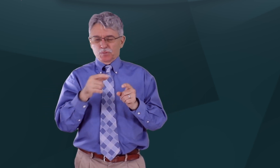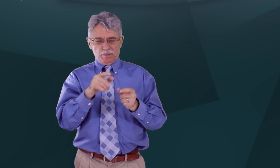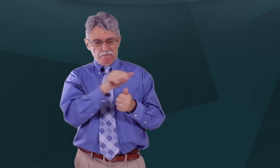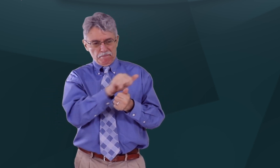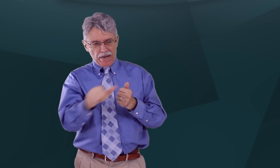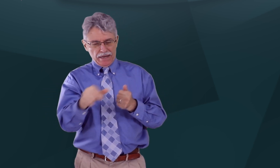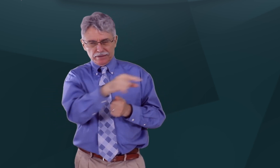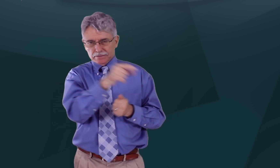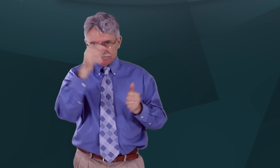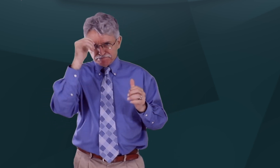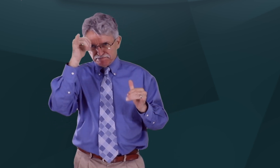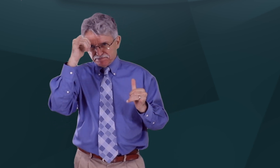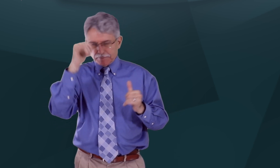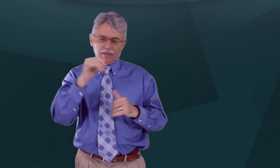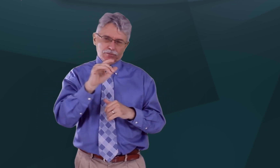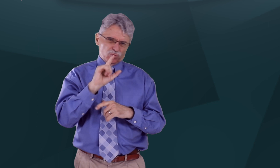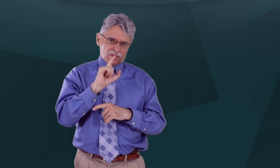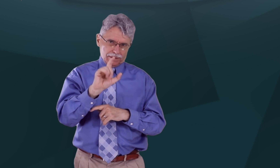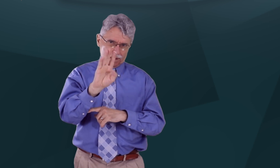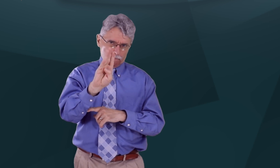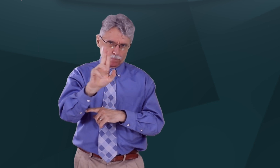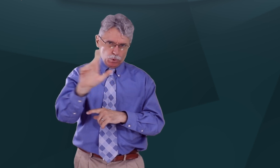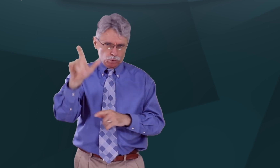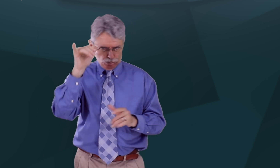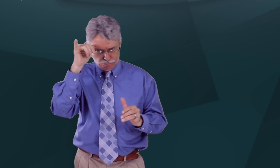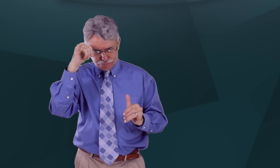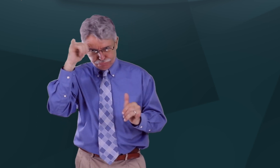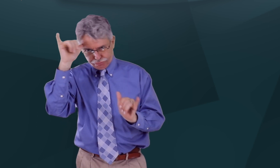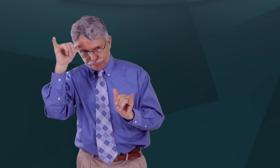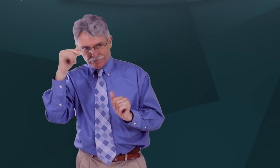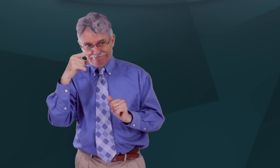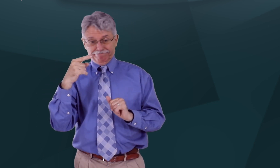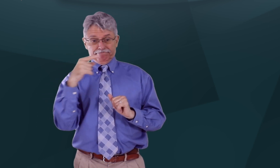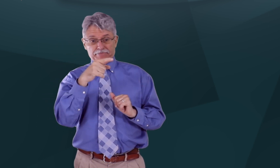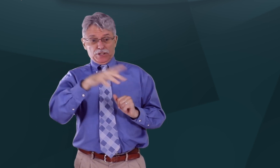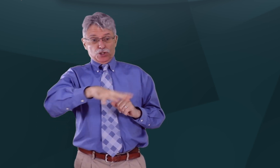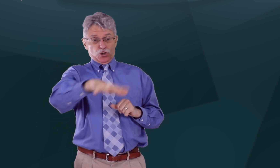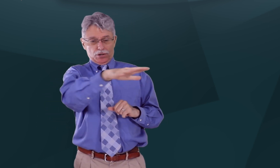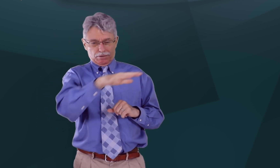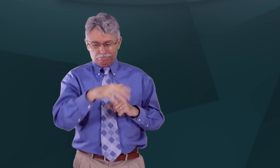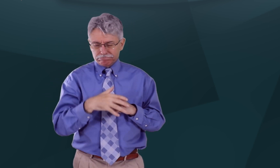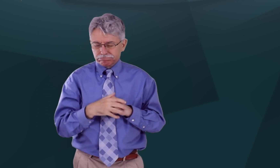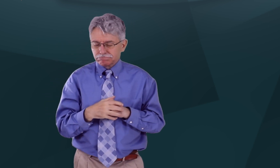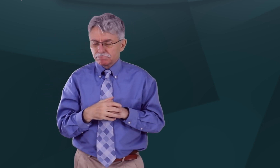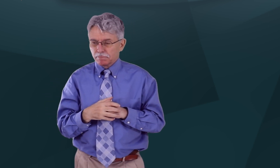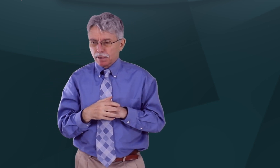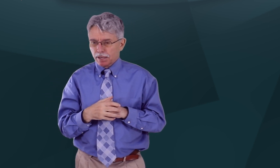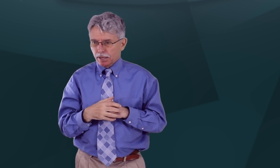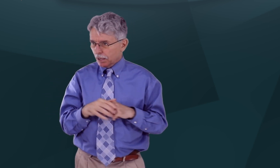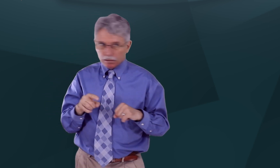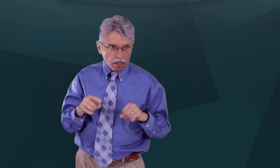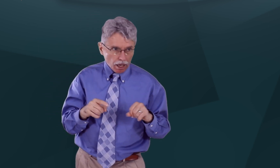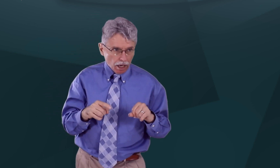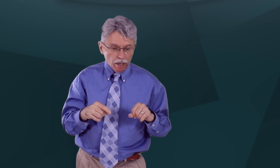And we happened to walk past a cow. Well, it was really a bull out there in the pasture and he looked